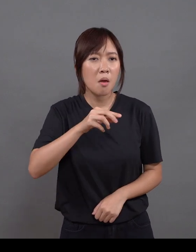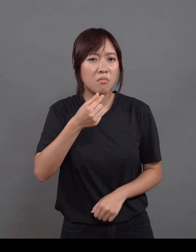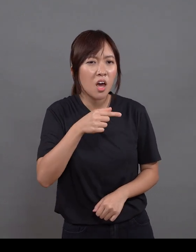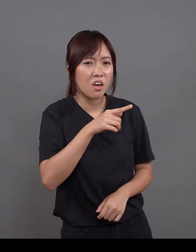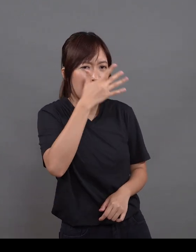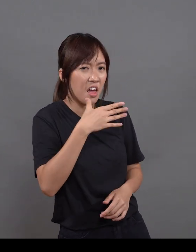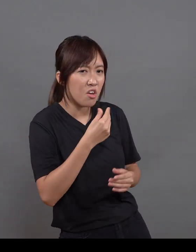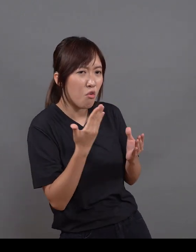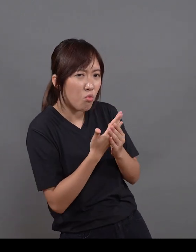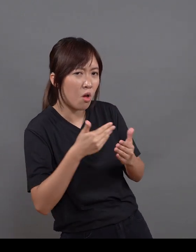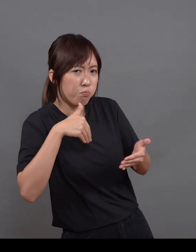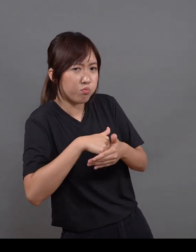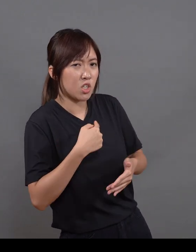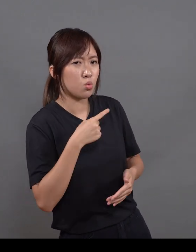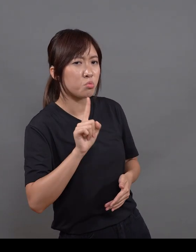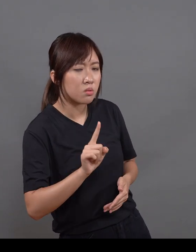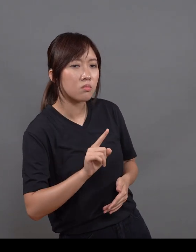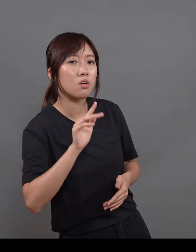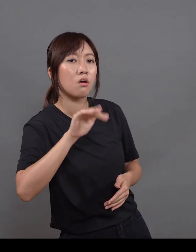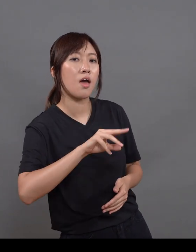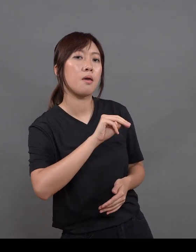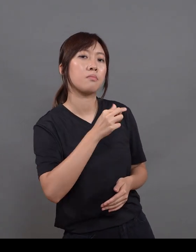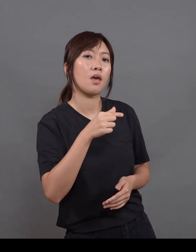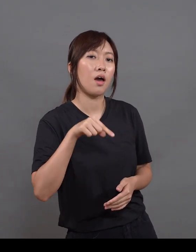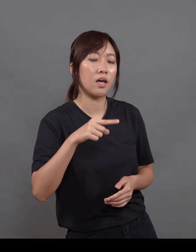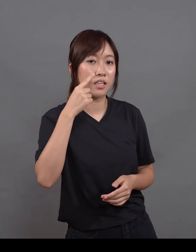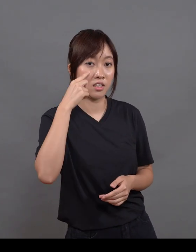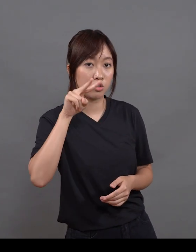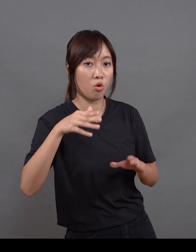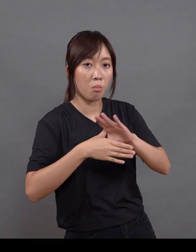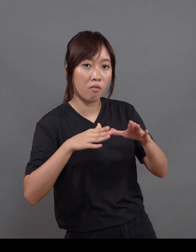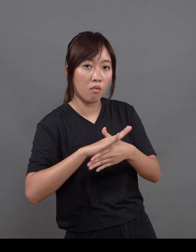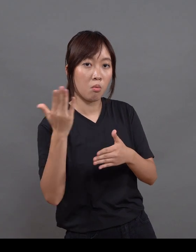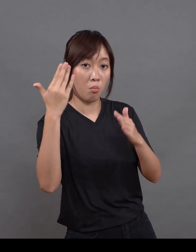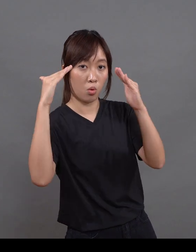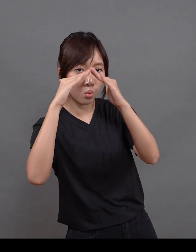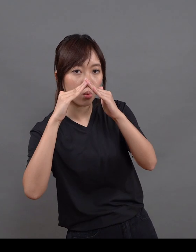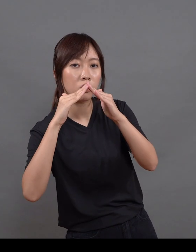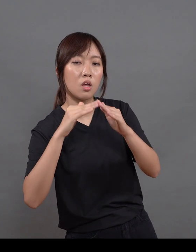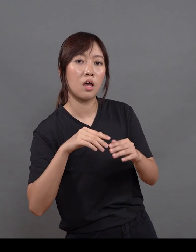M+ is a museum of visual culture Visual culture encompasses not only interdisciplinary imagination